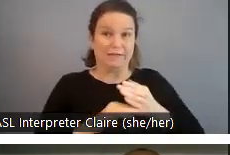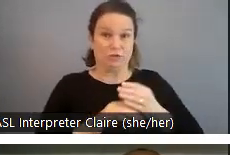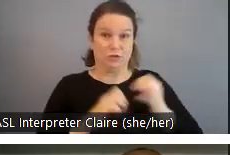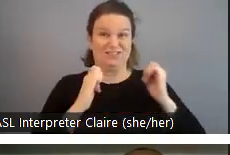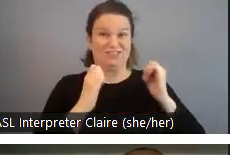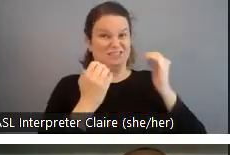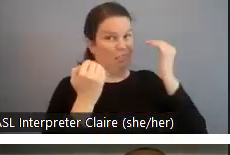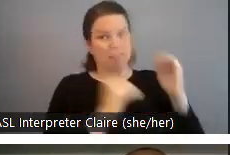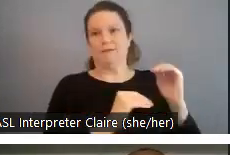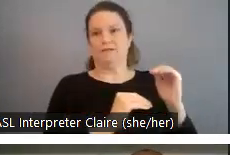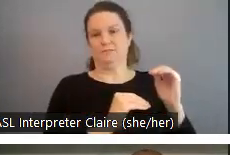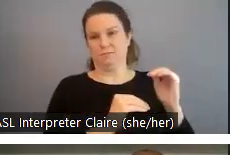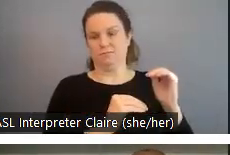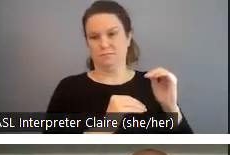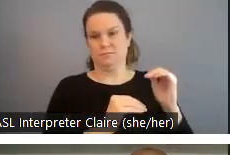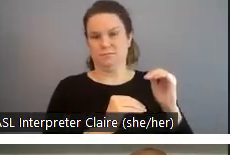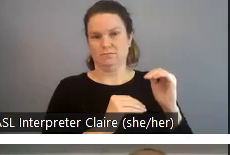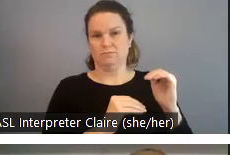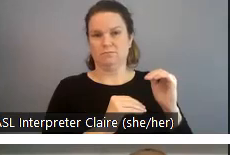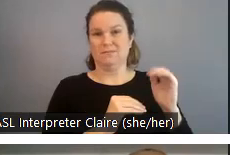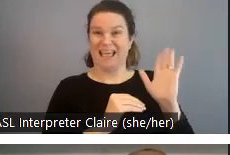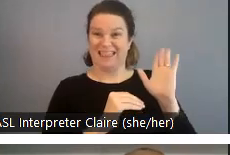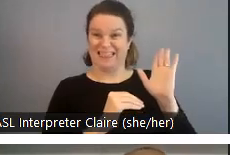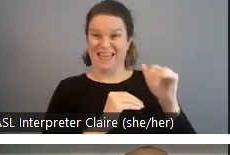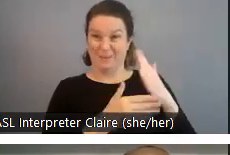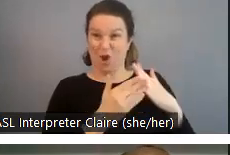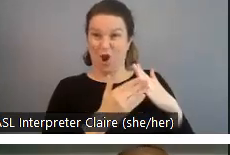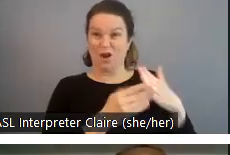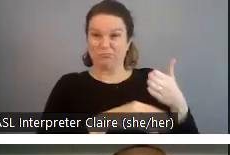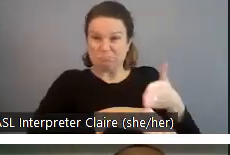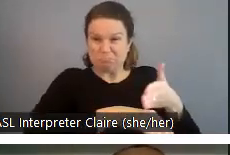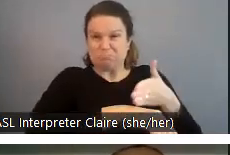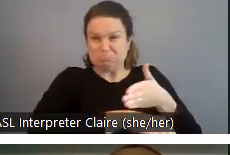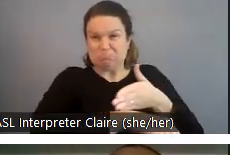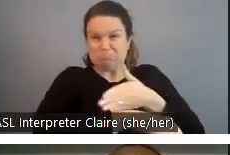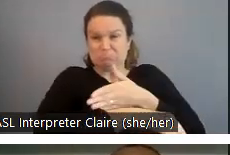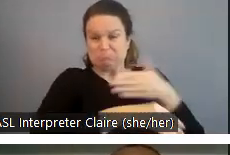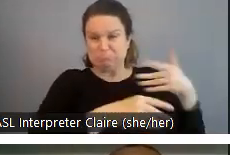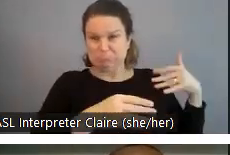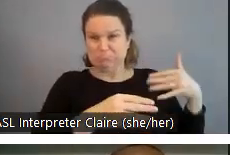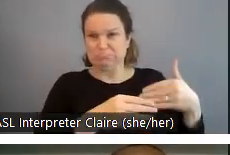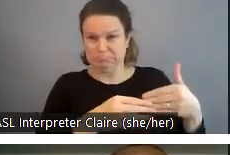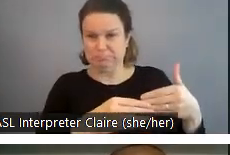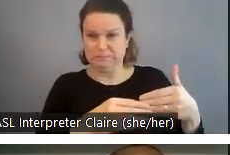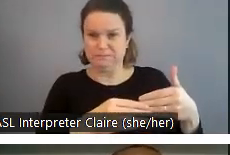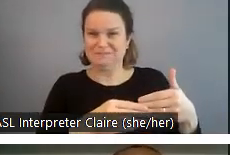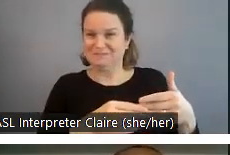component of what was going on- that piece of the story has improved significantly,